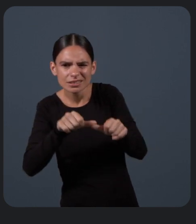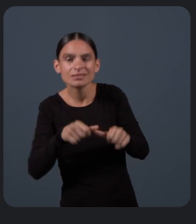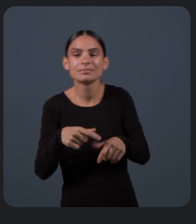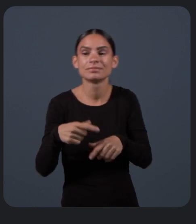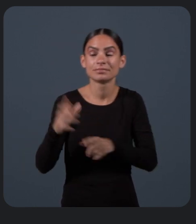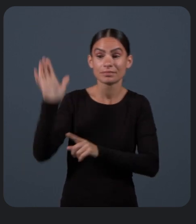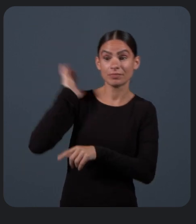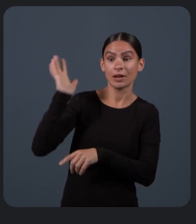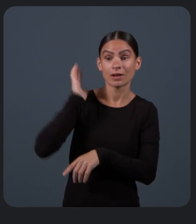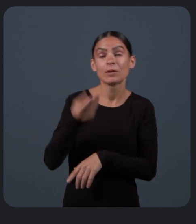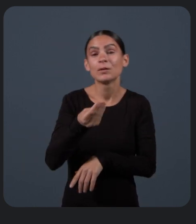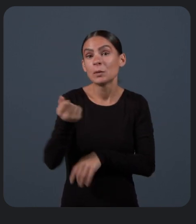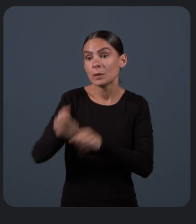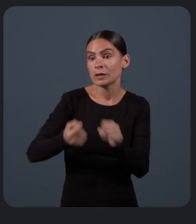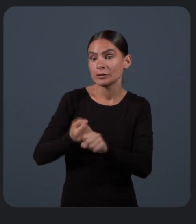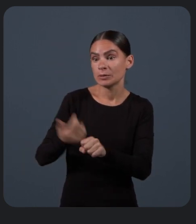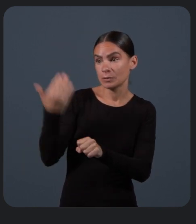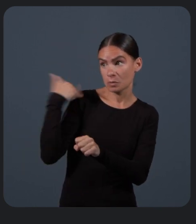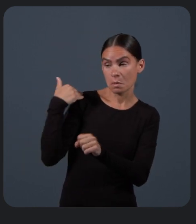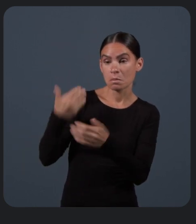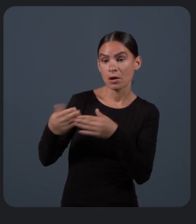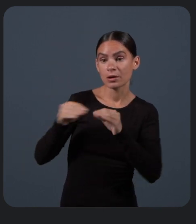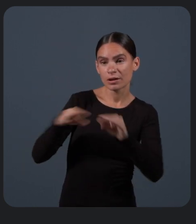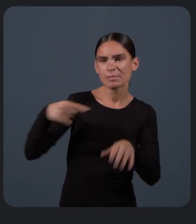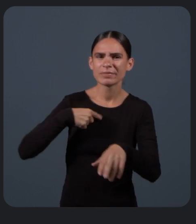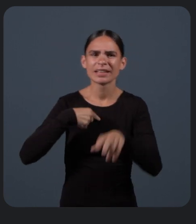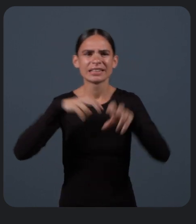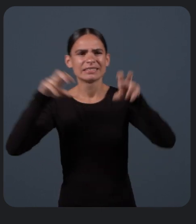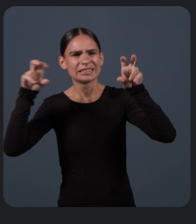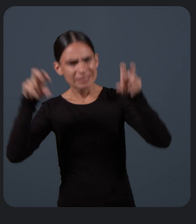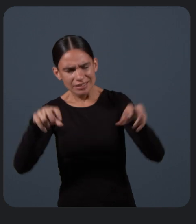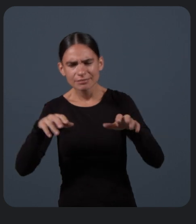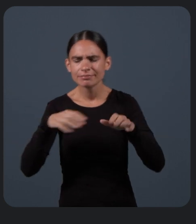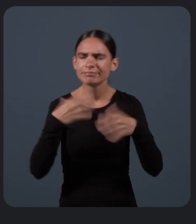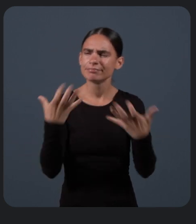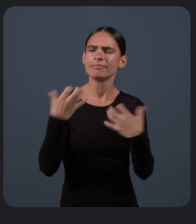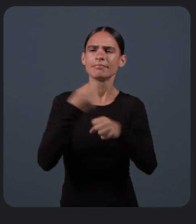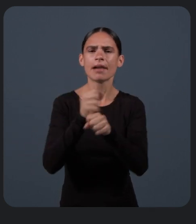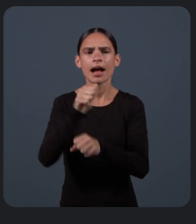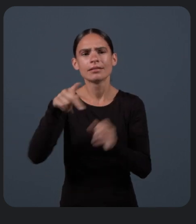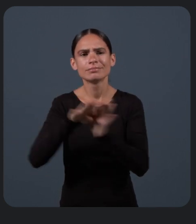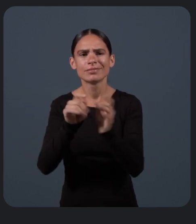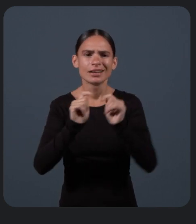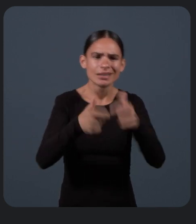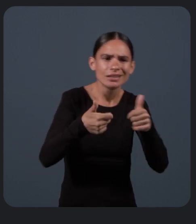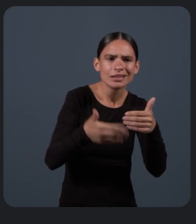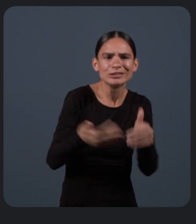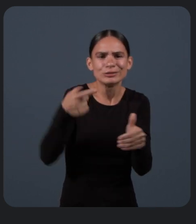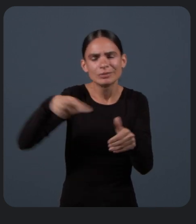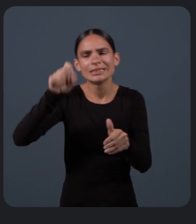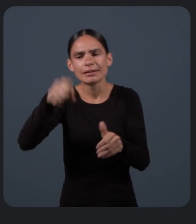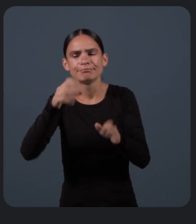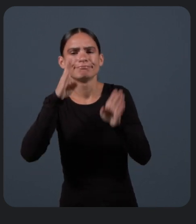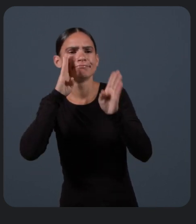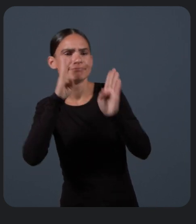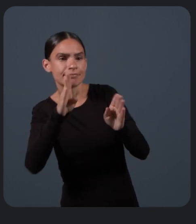we've continued to invest in making app development faster and easier so you can focus on building and growing